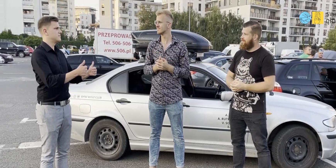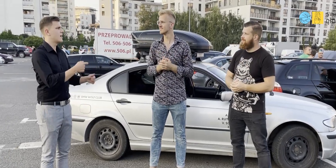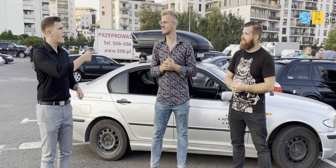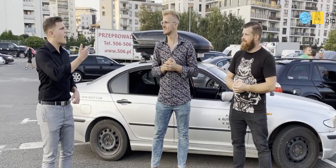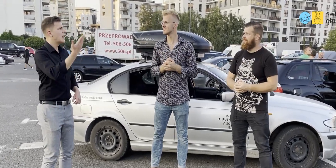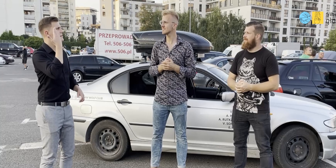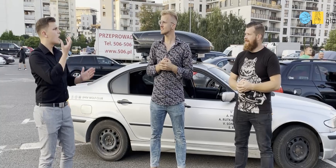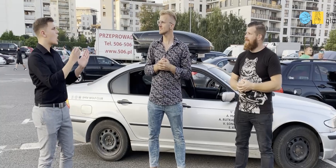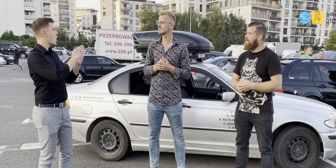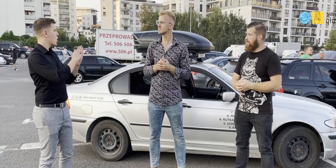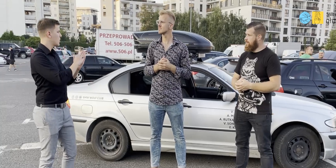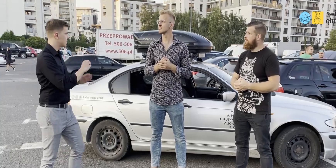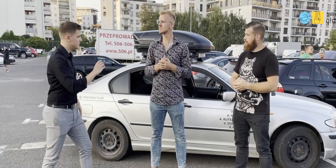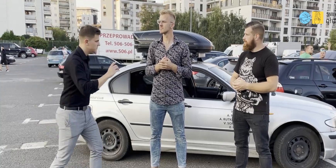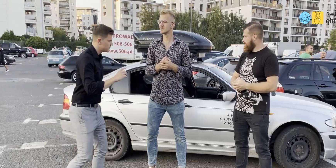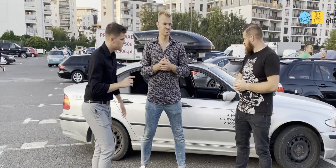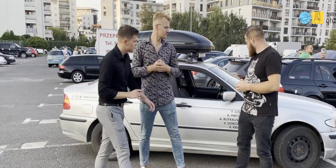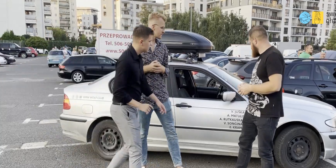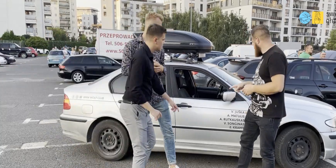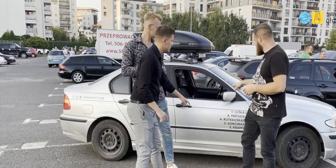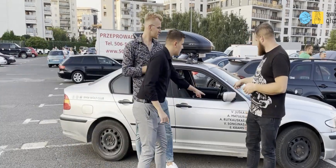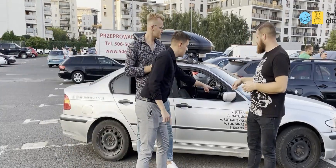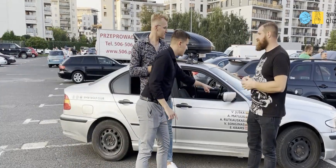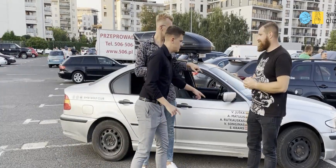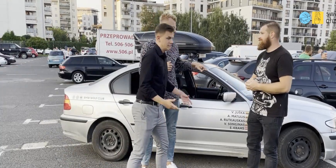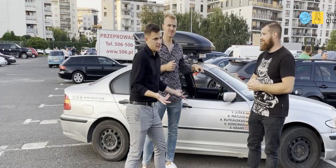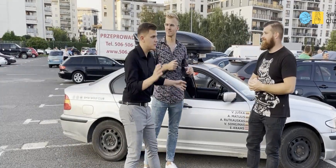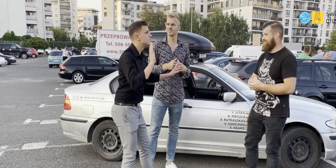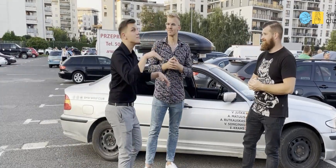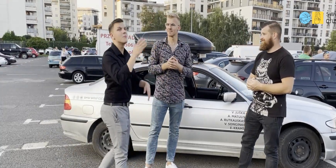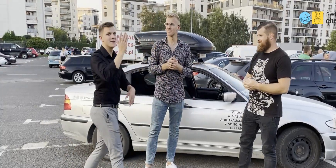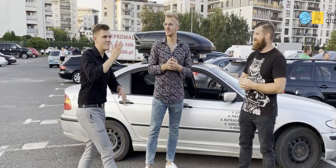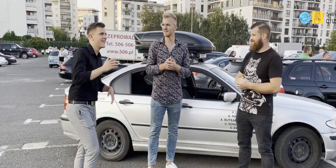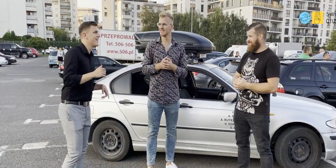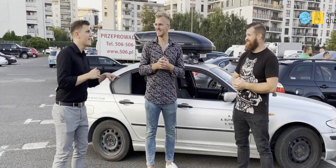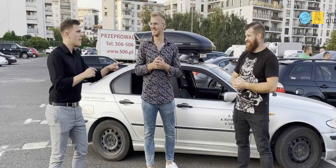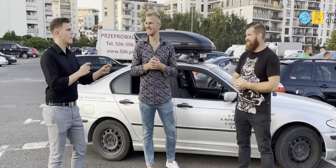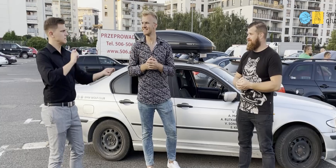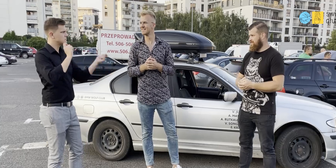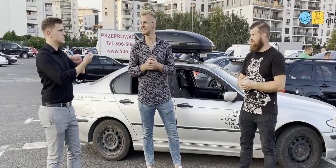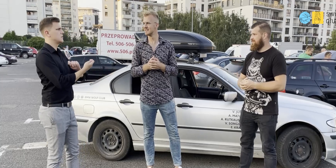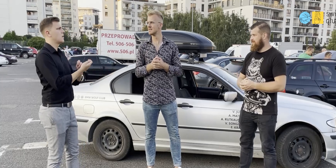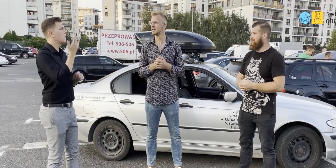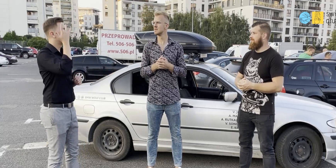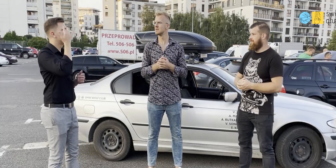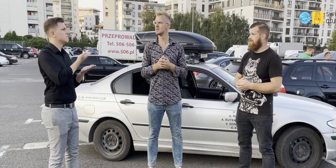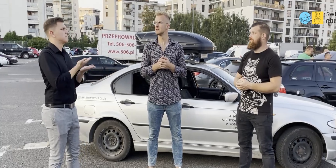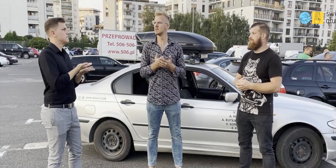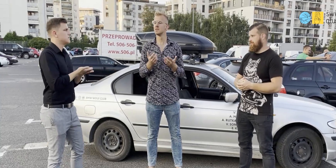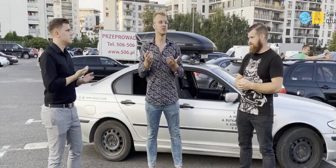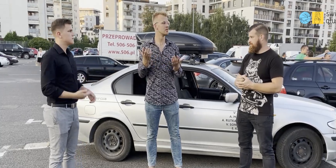[K] You've changed your logo recently - haven't you?